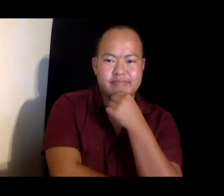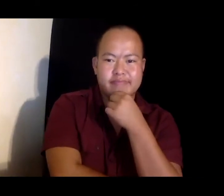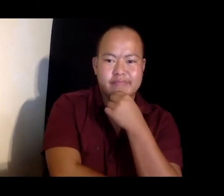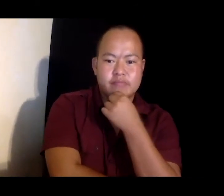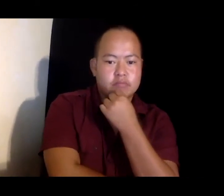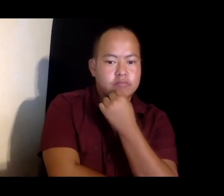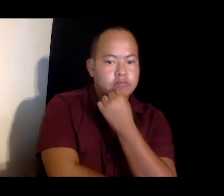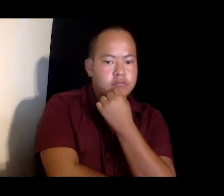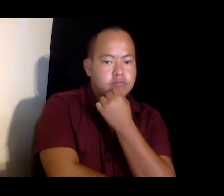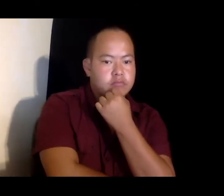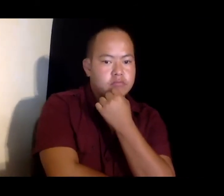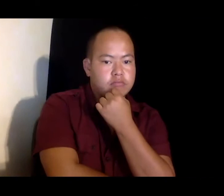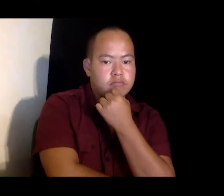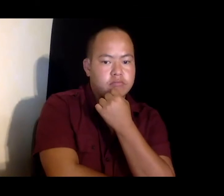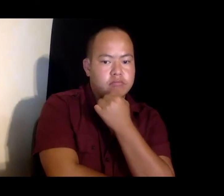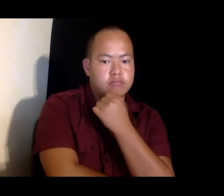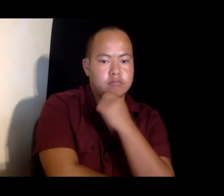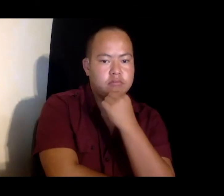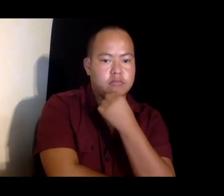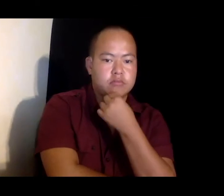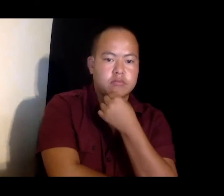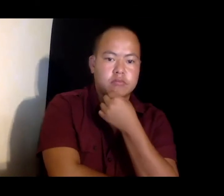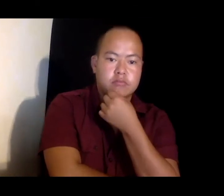So what do the employers do?